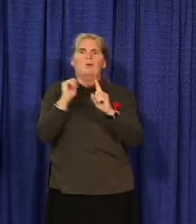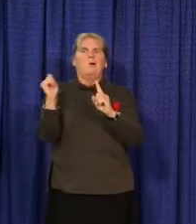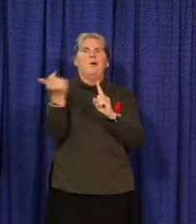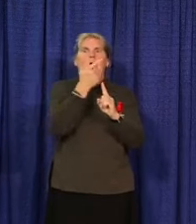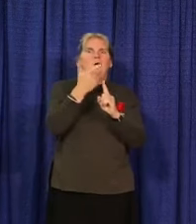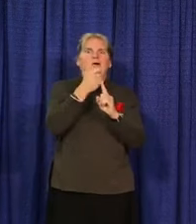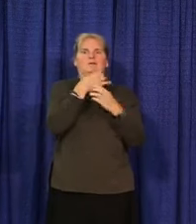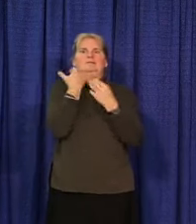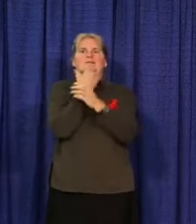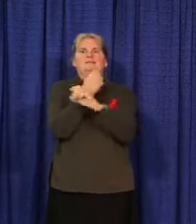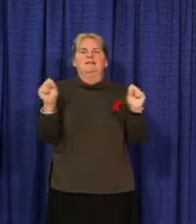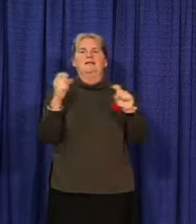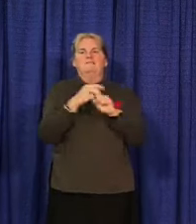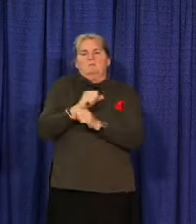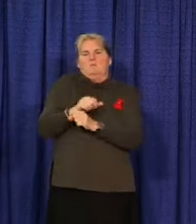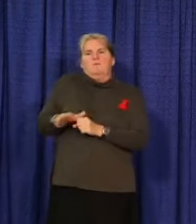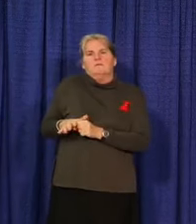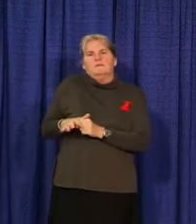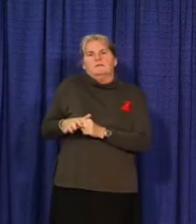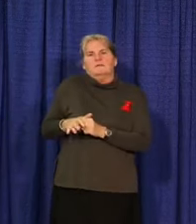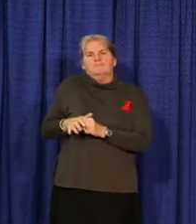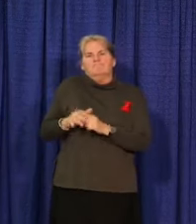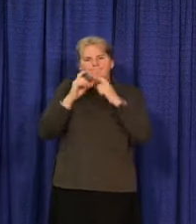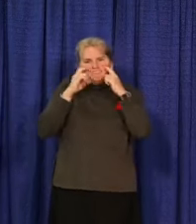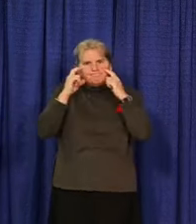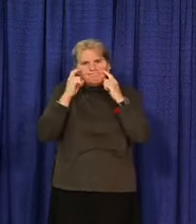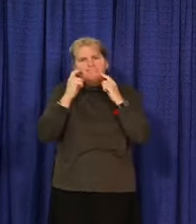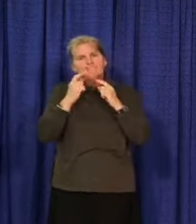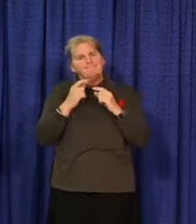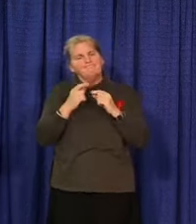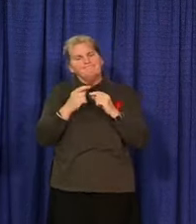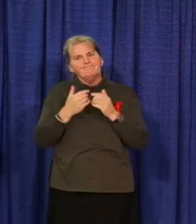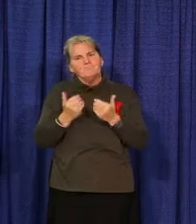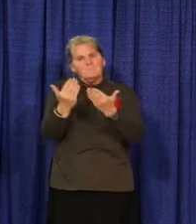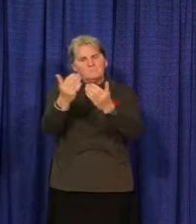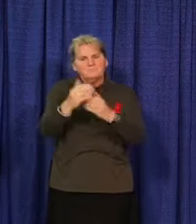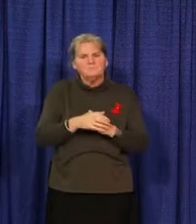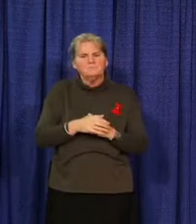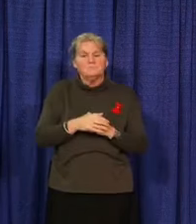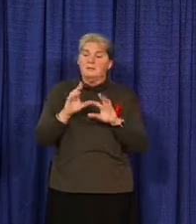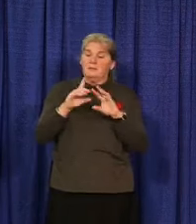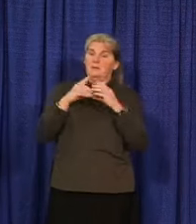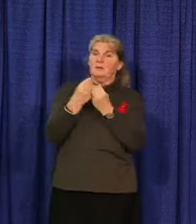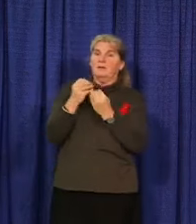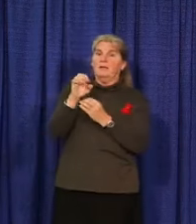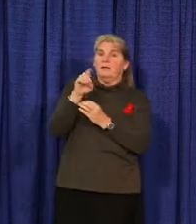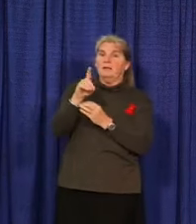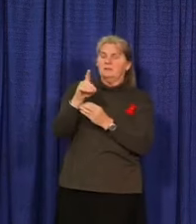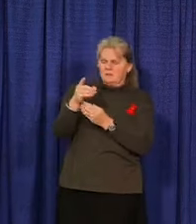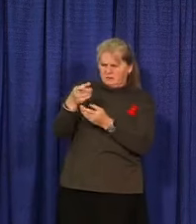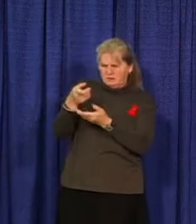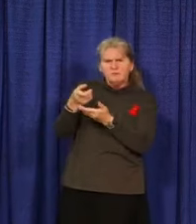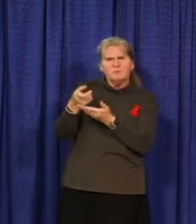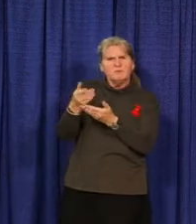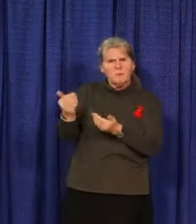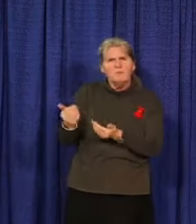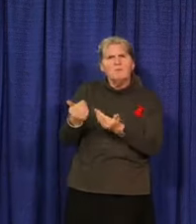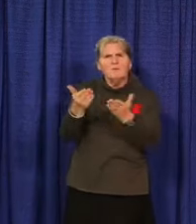students and school staff safe from COVID-19. The Department of Education has indicated it will be providing